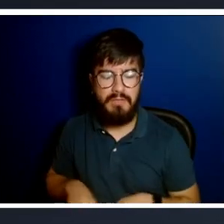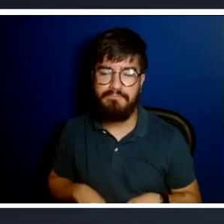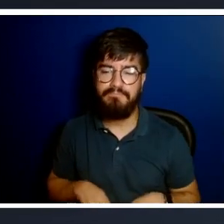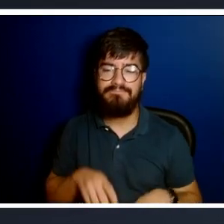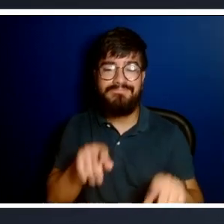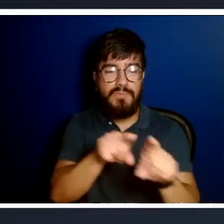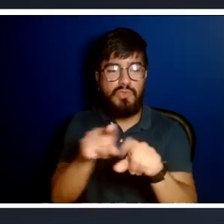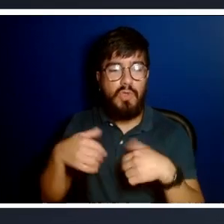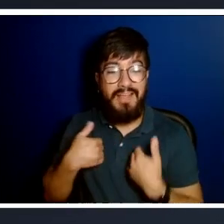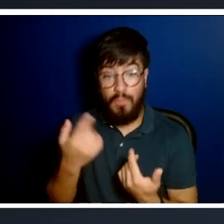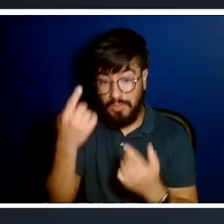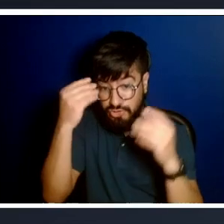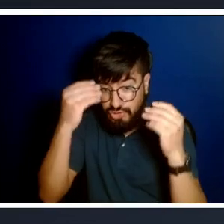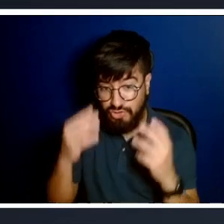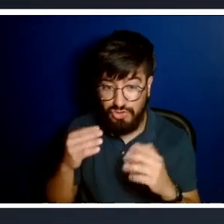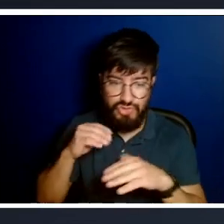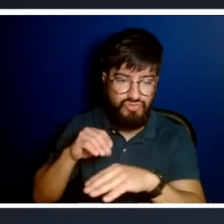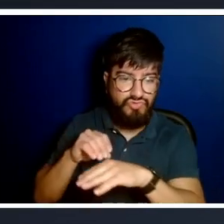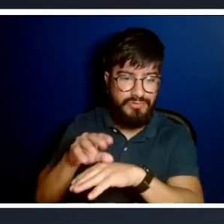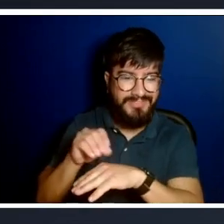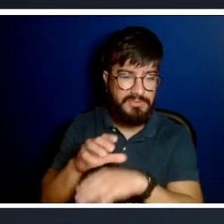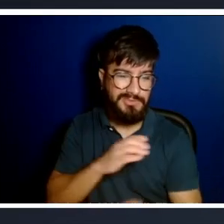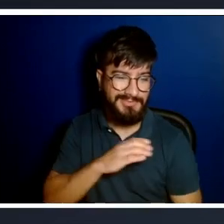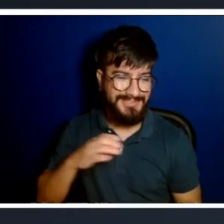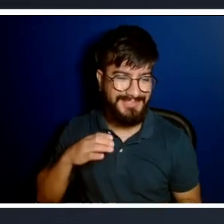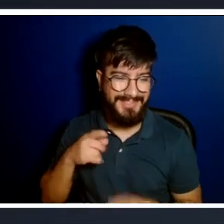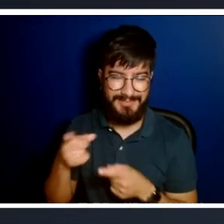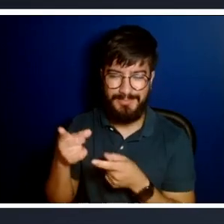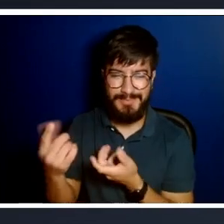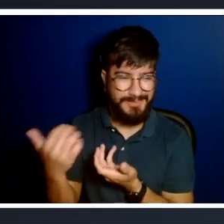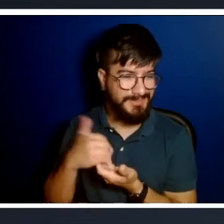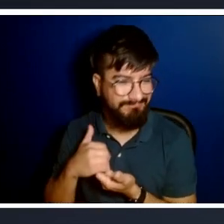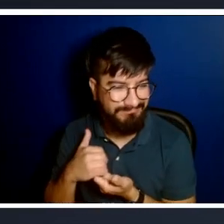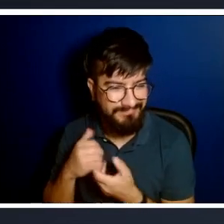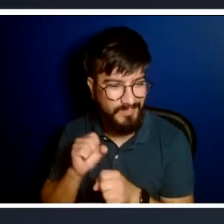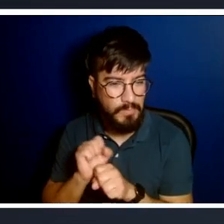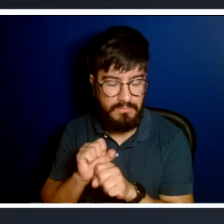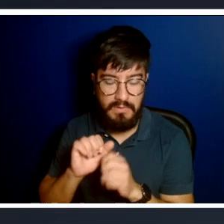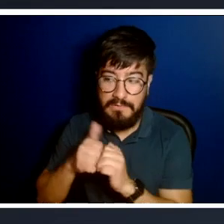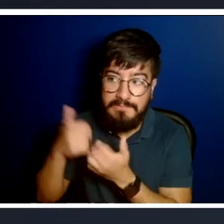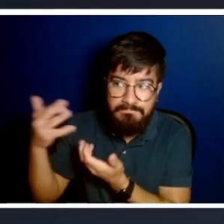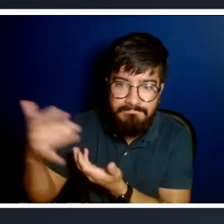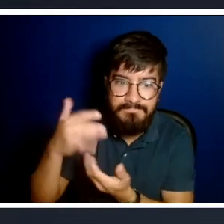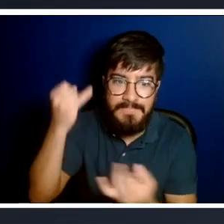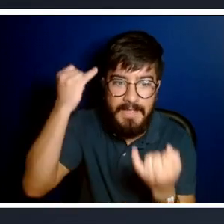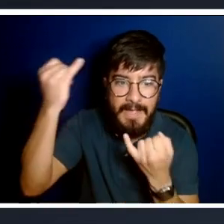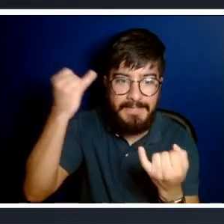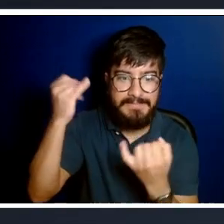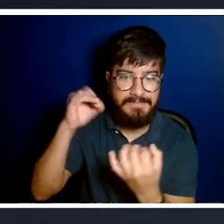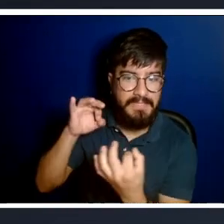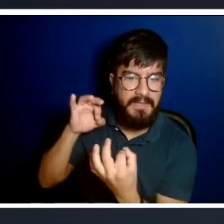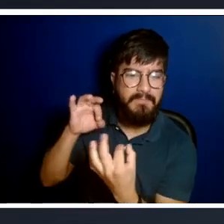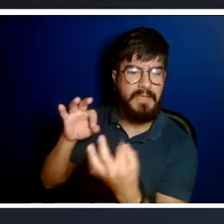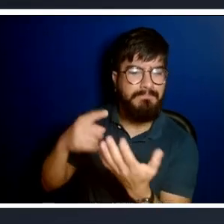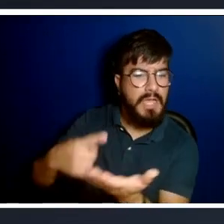we've worked with to get ideas and feedback and go through things a little bit more depth than we can